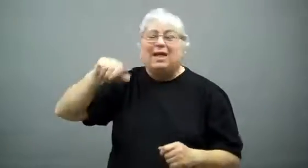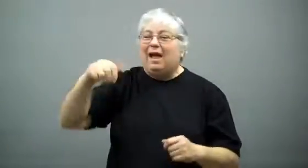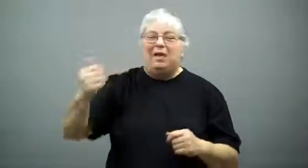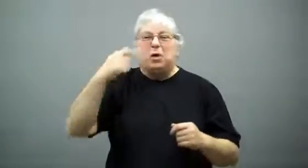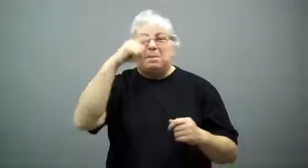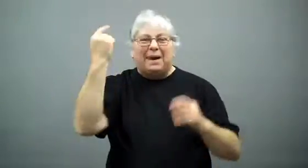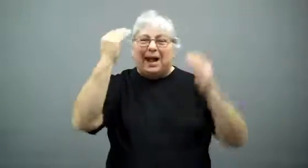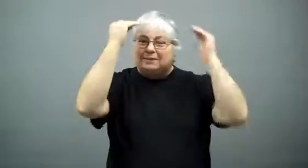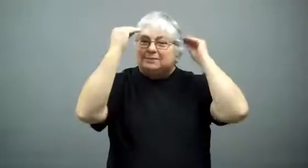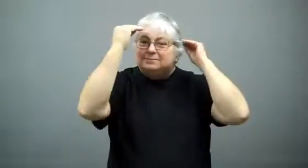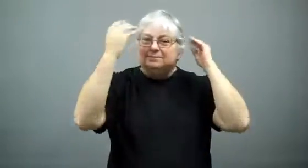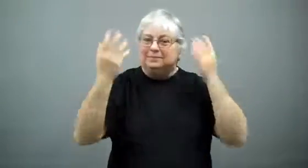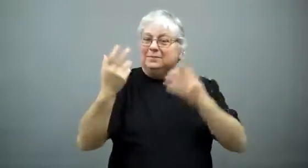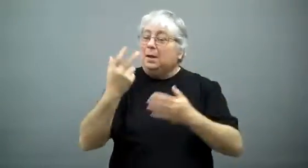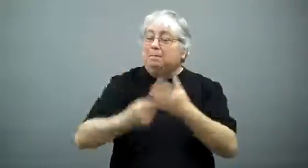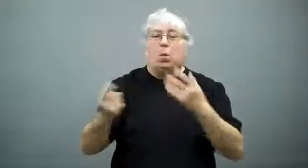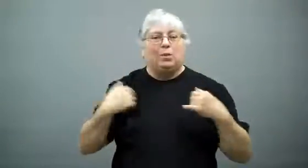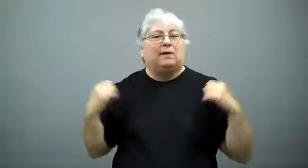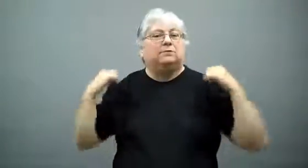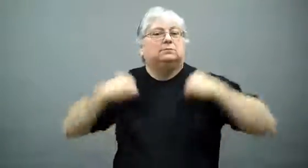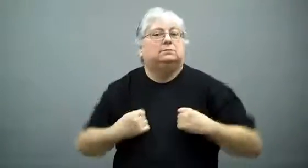and the other had a black cap.